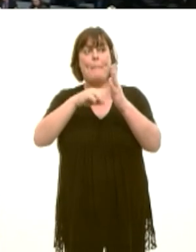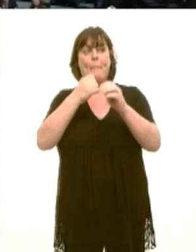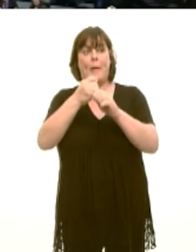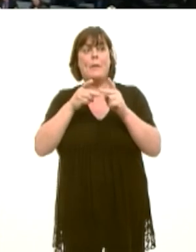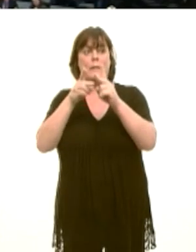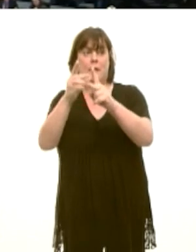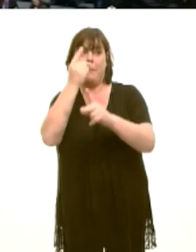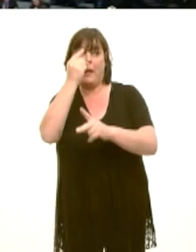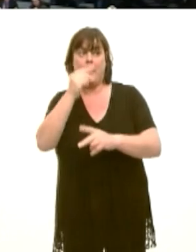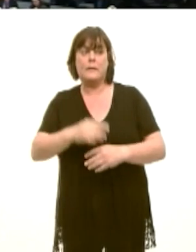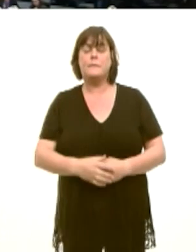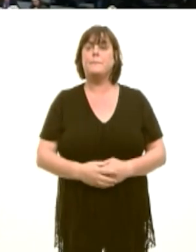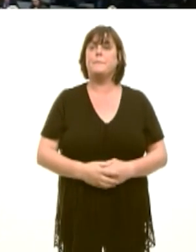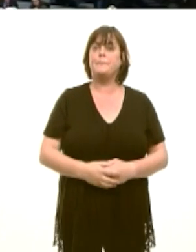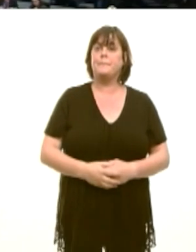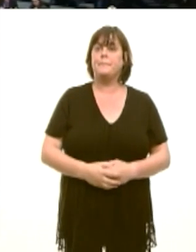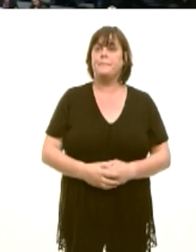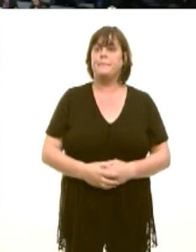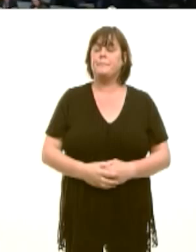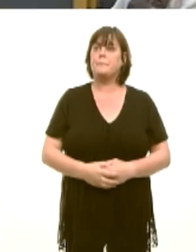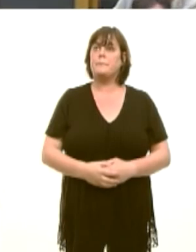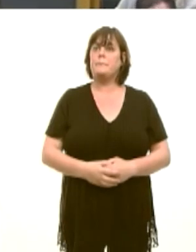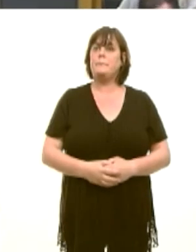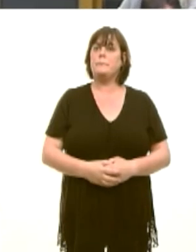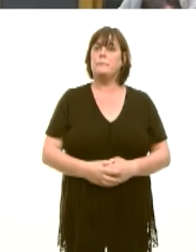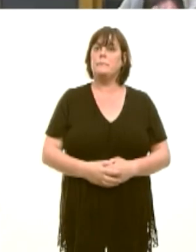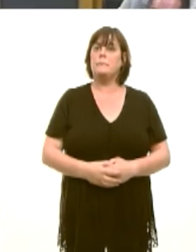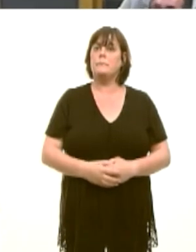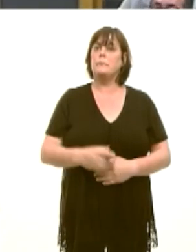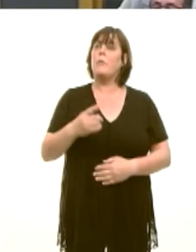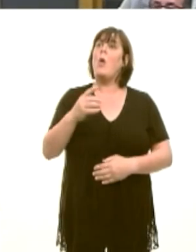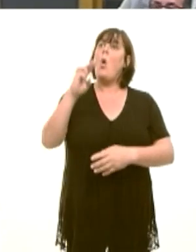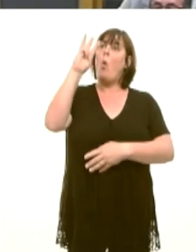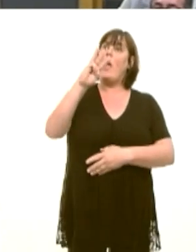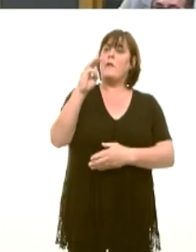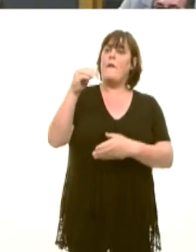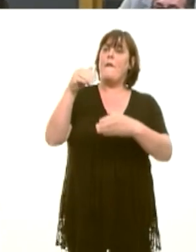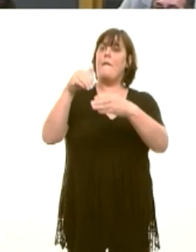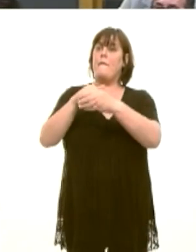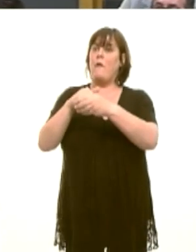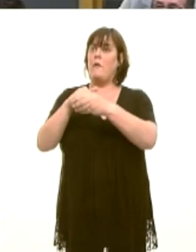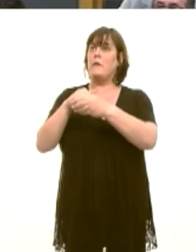Jeff Cuthbert: 6. Will the First Minister make a statement on the benefit to Wales of the United Kingdomís membership of the European Union? OAQ(4)2447(FM)